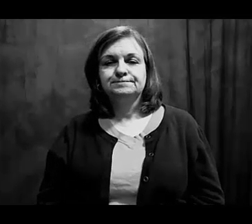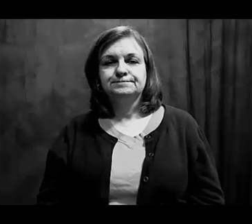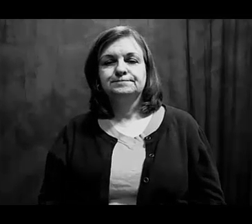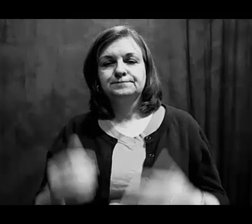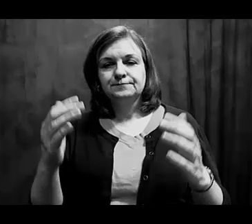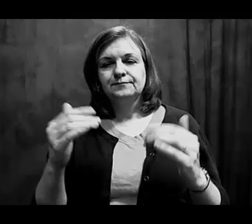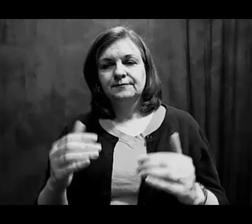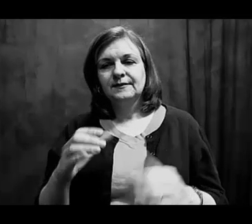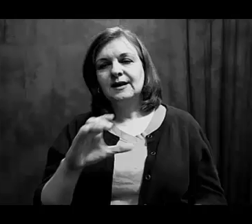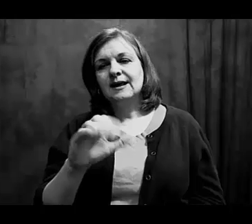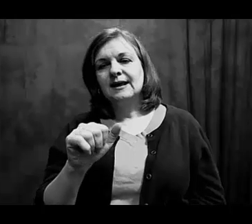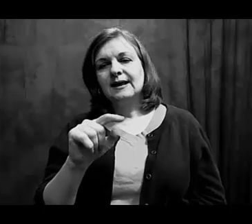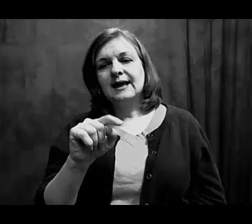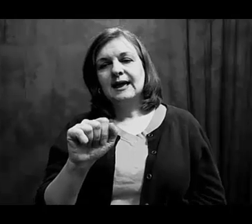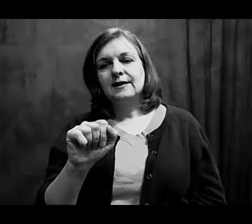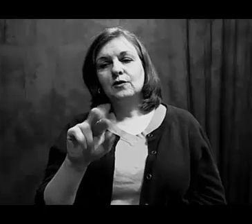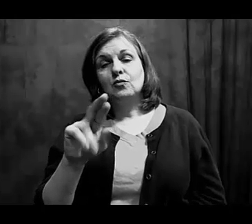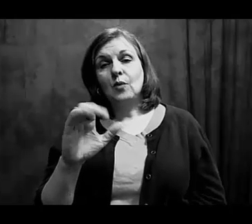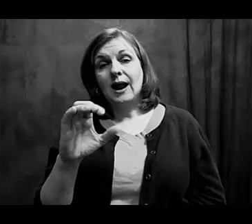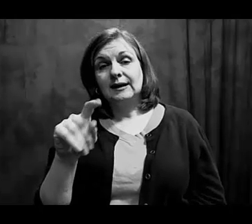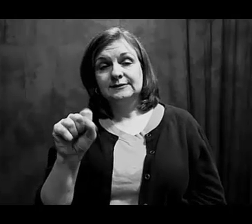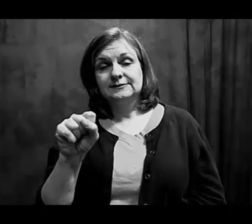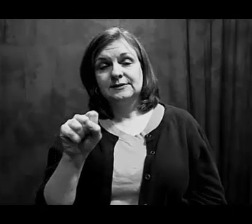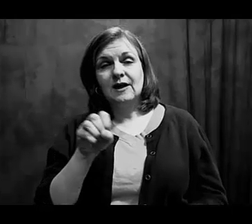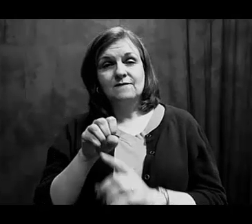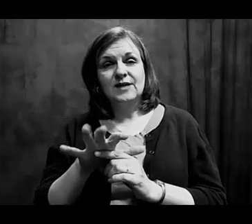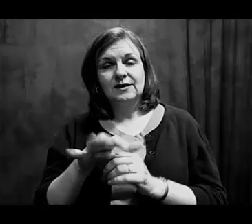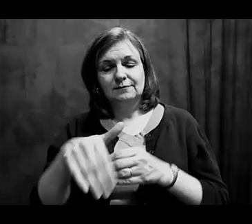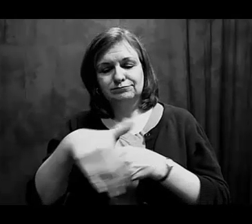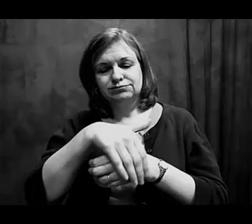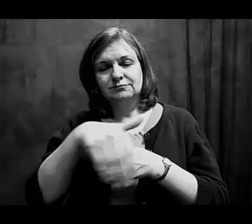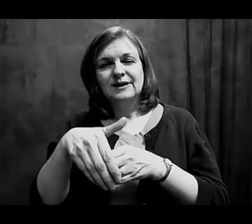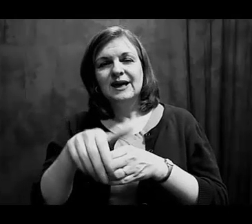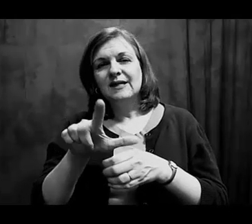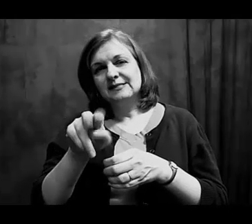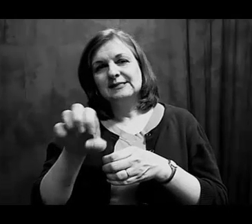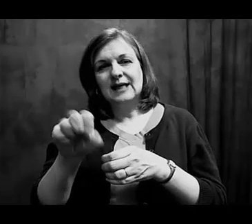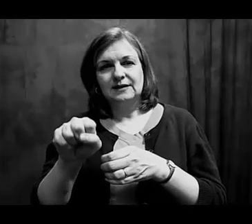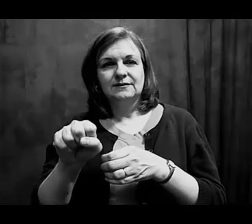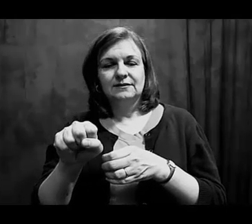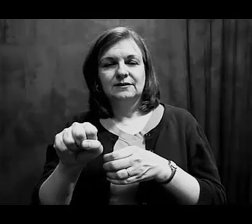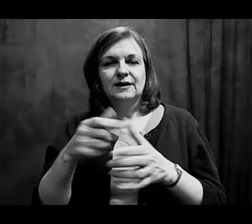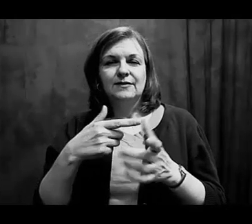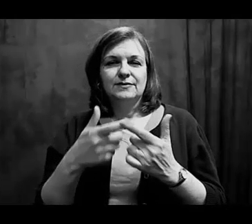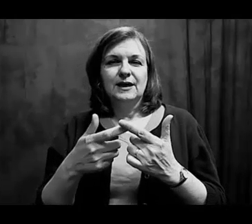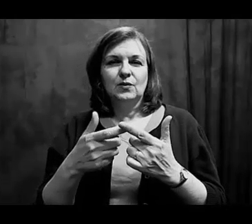cataracts affects your lens over the course of your lifetime we do have all kinds of